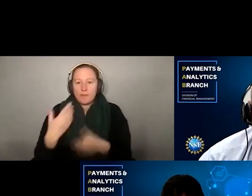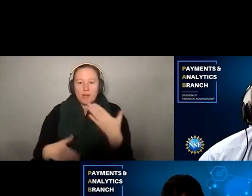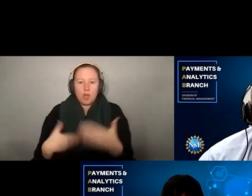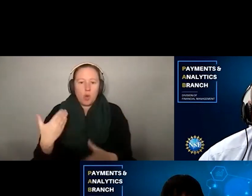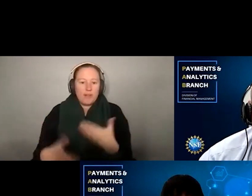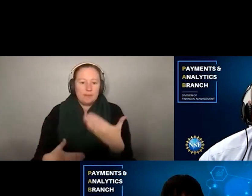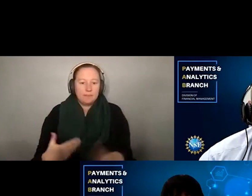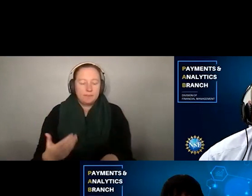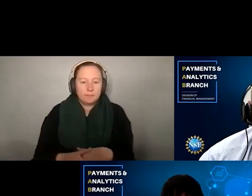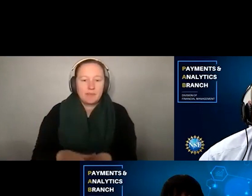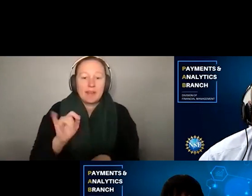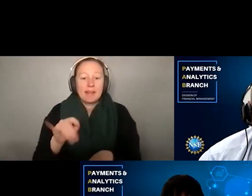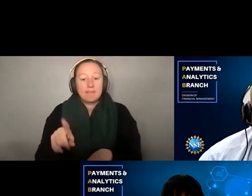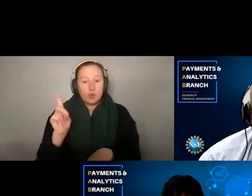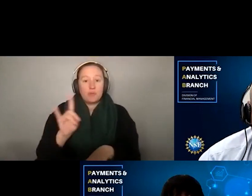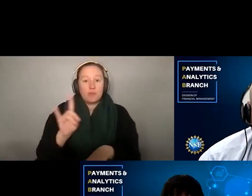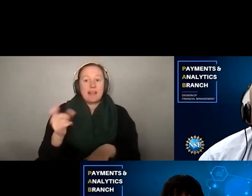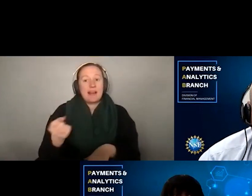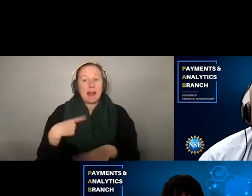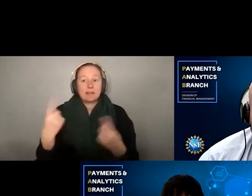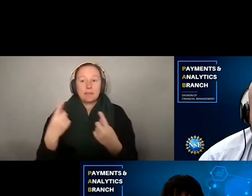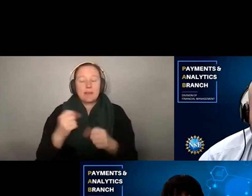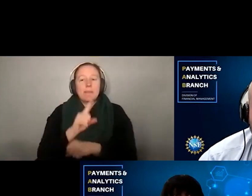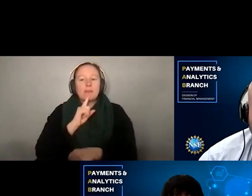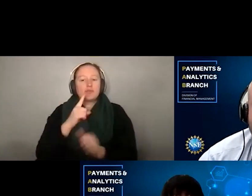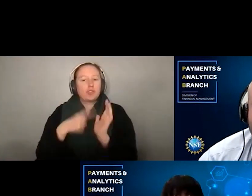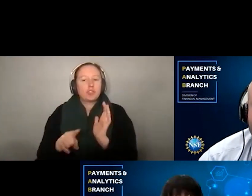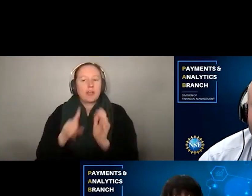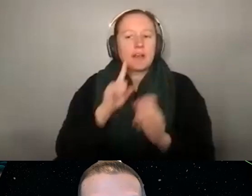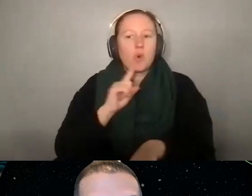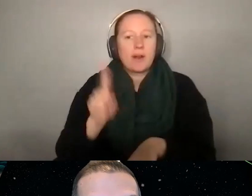If you did ask a question, make sure you check for the answer and others can